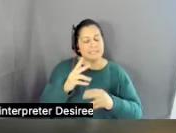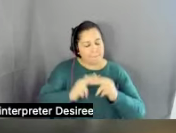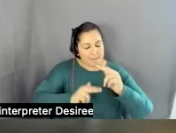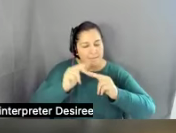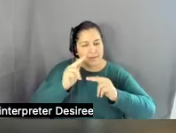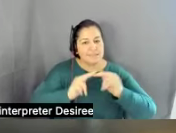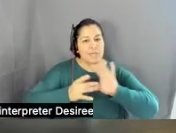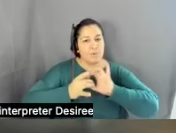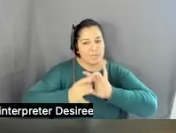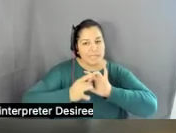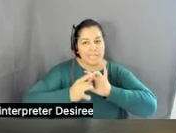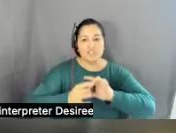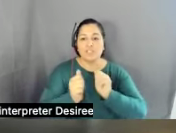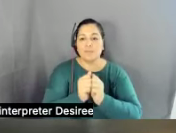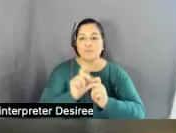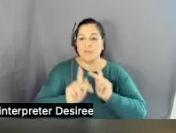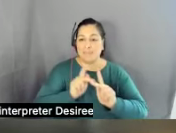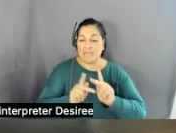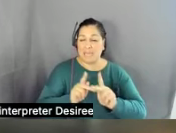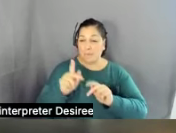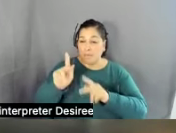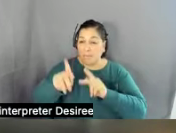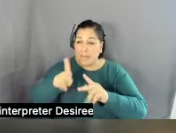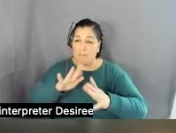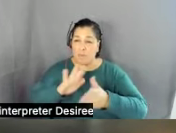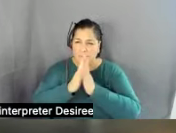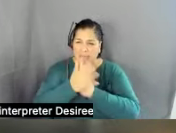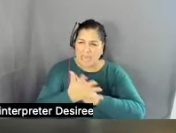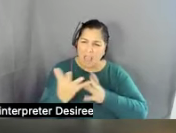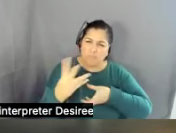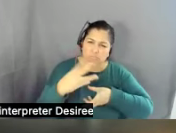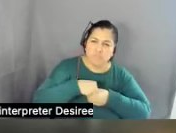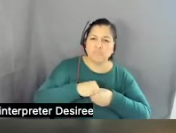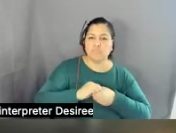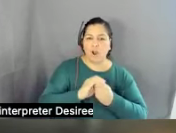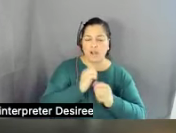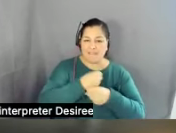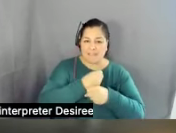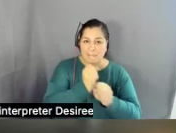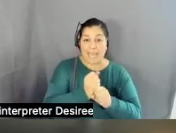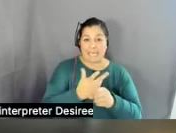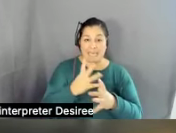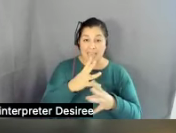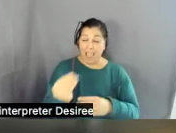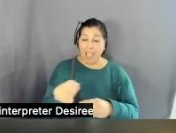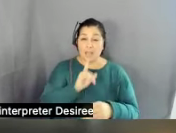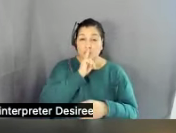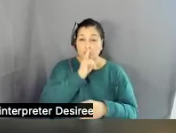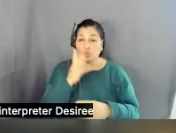part of the making of whatever it is we are doing, as well as experiencing it, possibly as audience members.